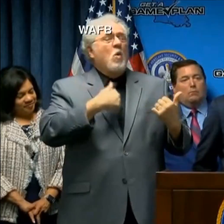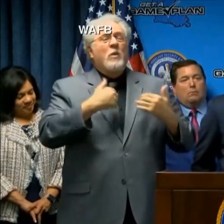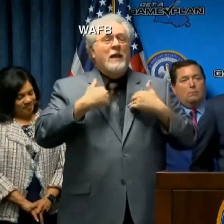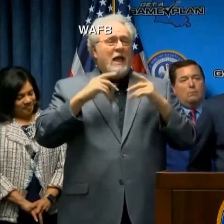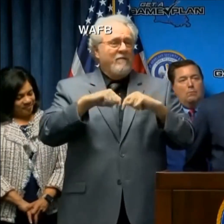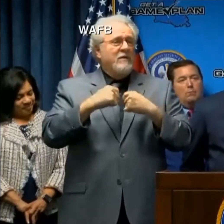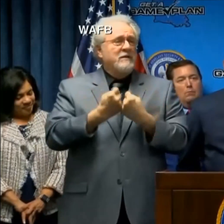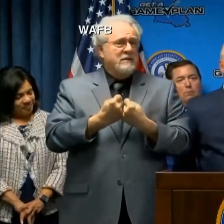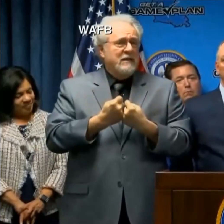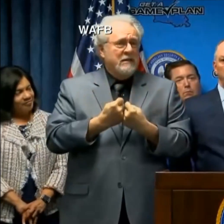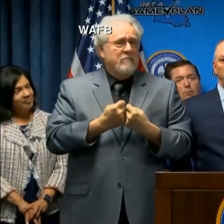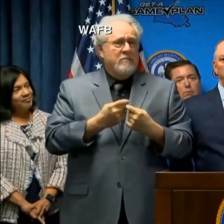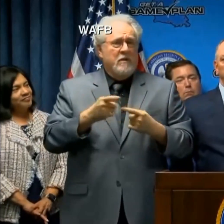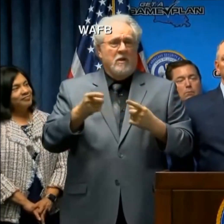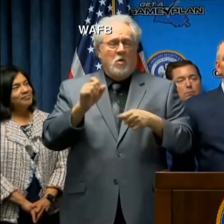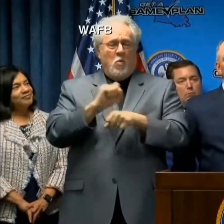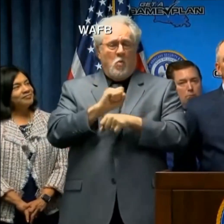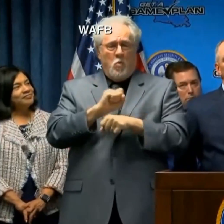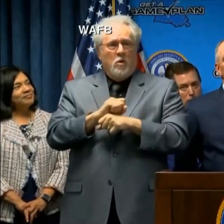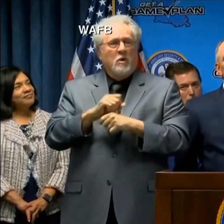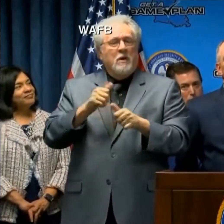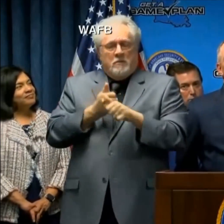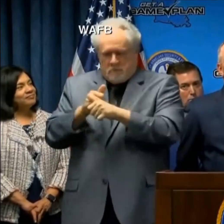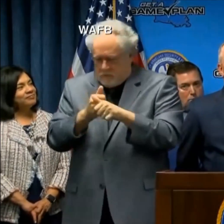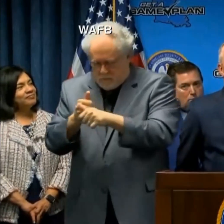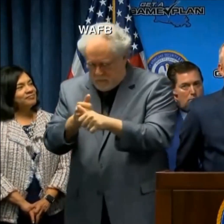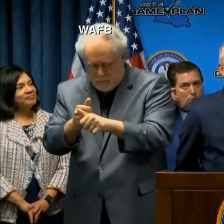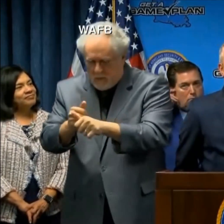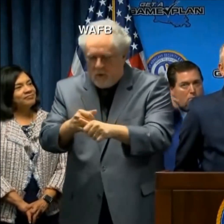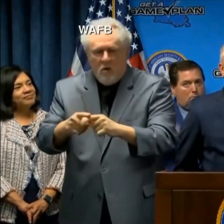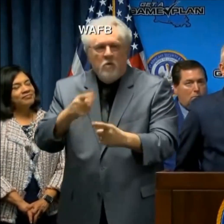does this work of contact tracing for all sorts of reportable infections all